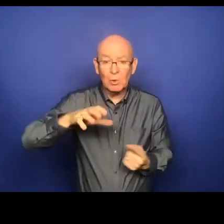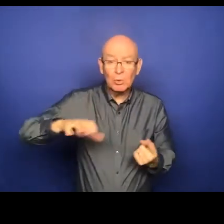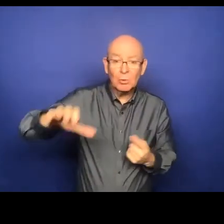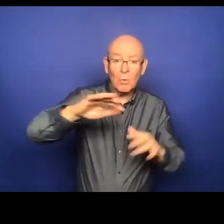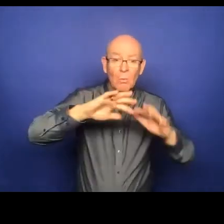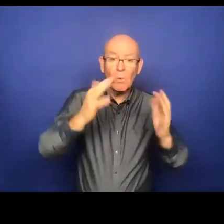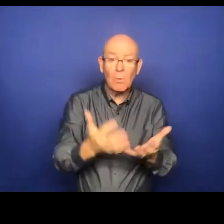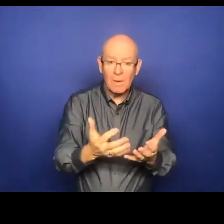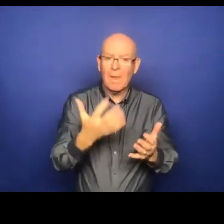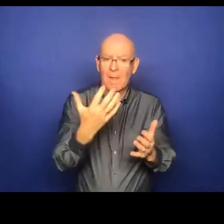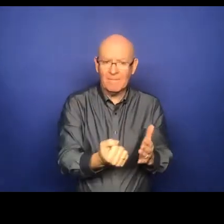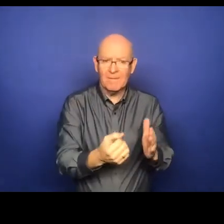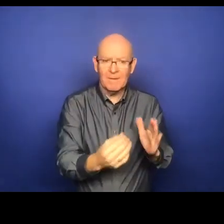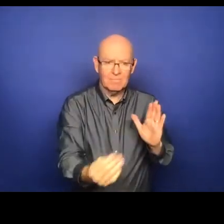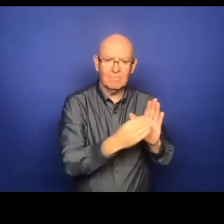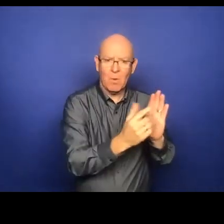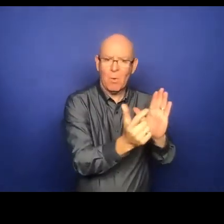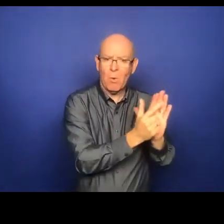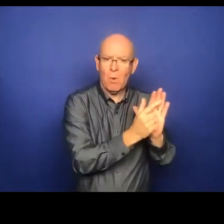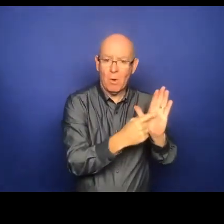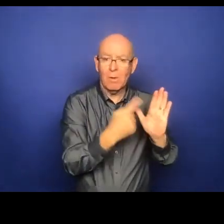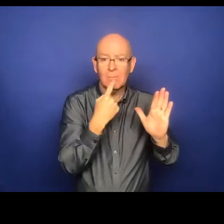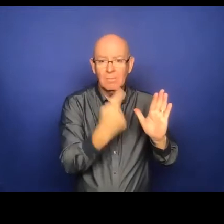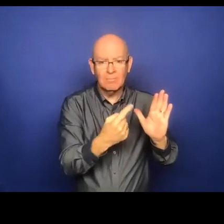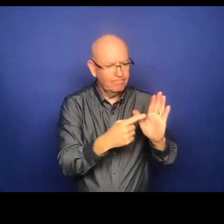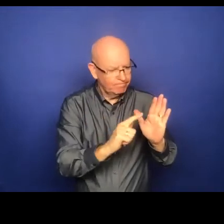Universal Declaration of Human Rights. Will the goals be achieved